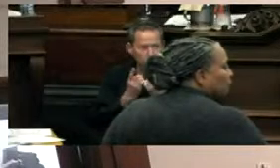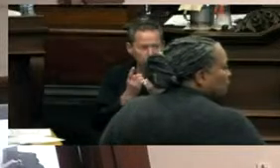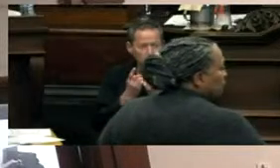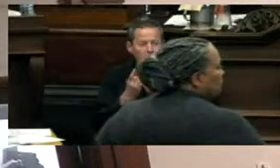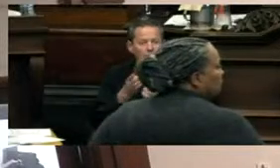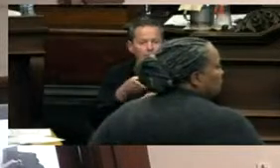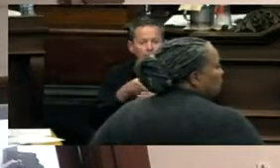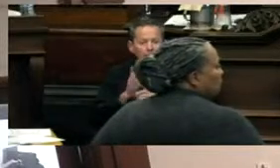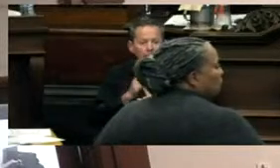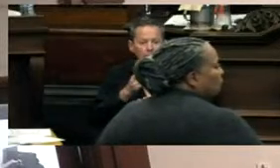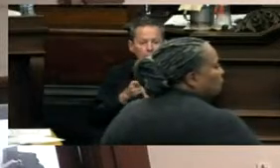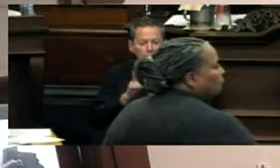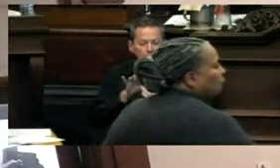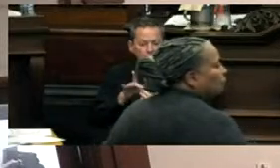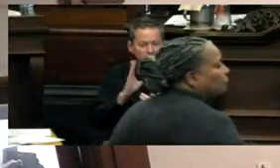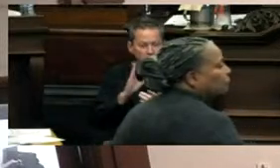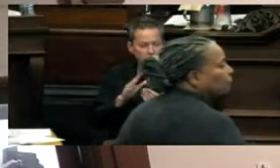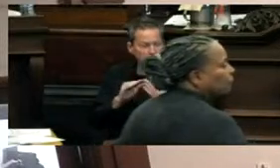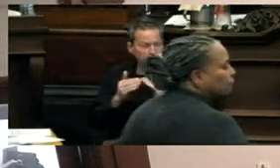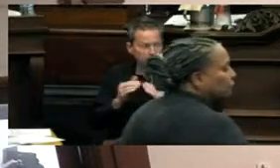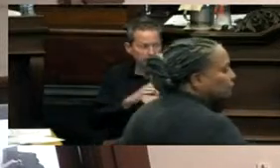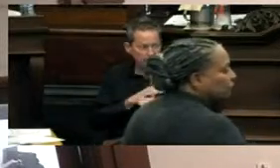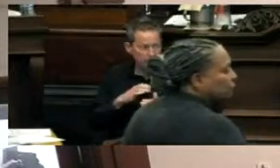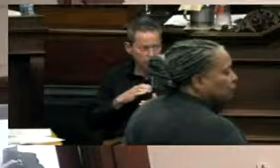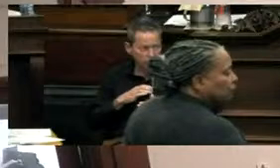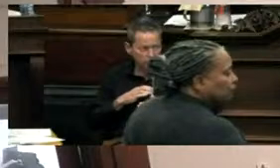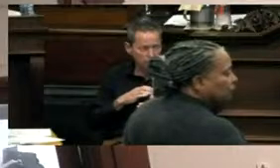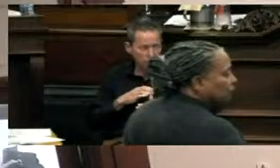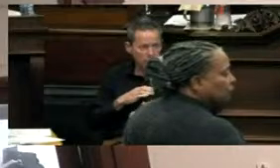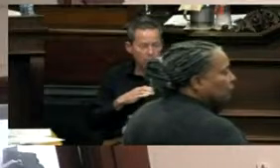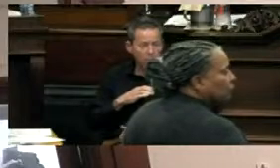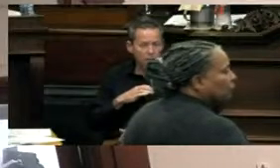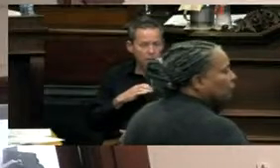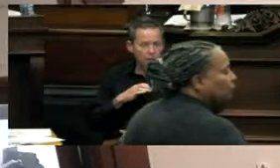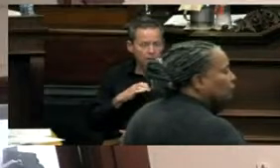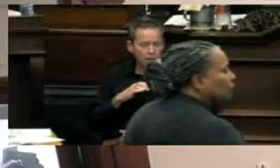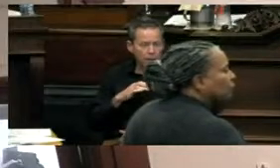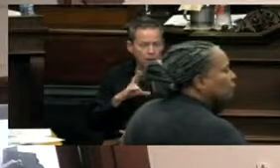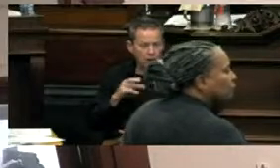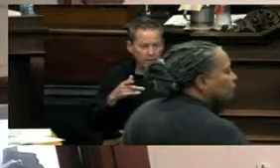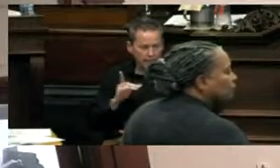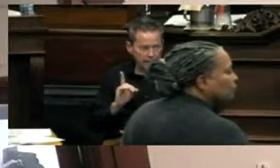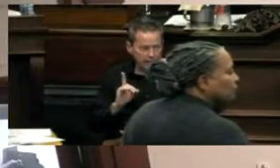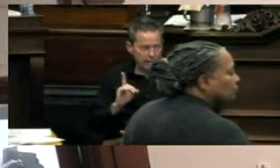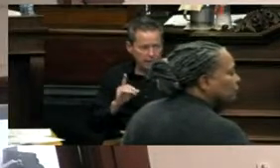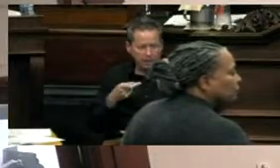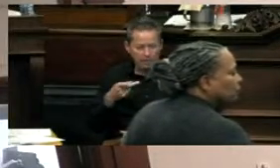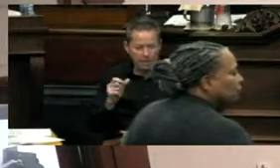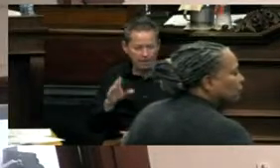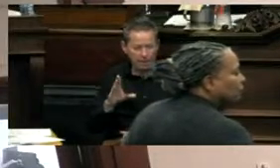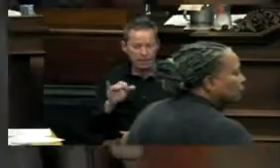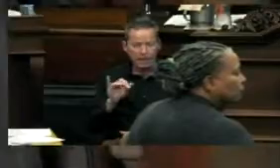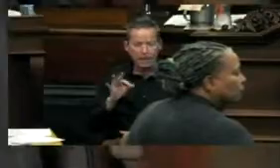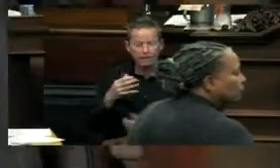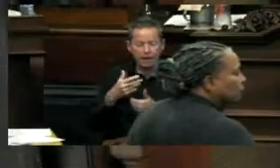is the city, which would include all of the city's departments. The main points of contact will